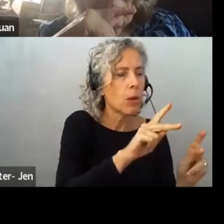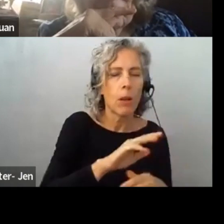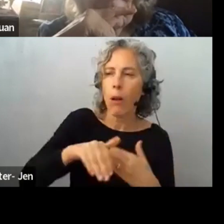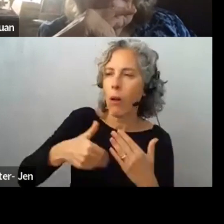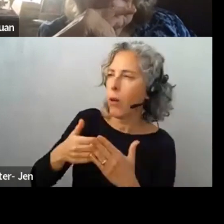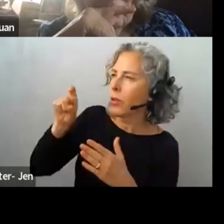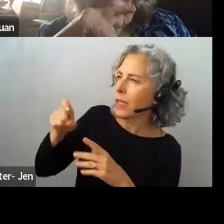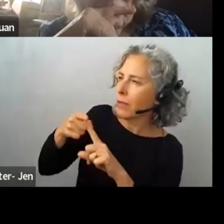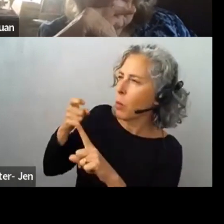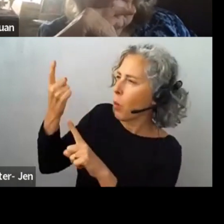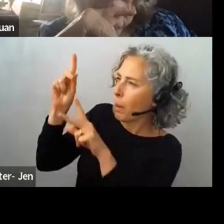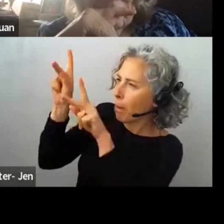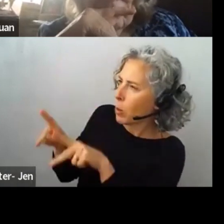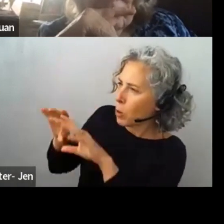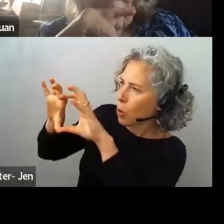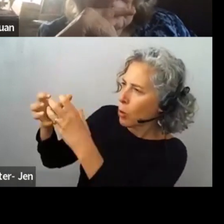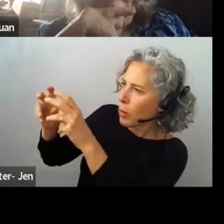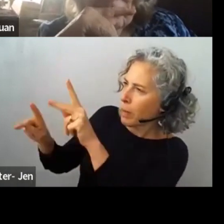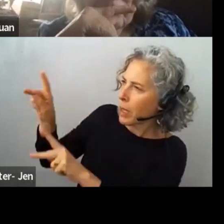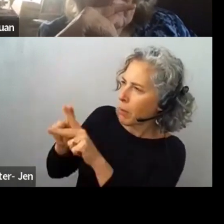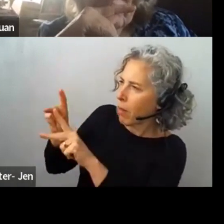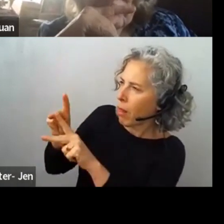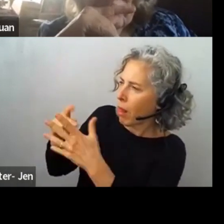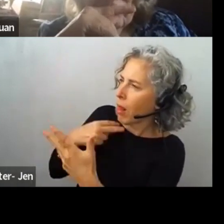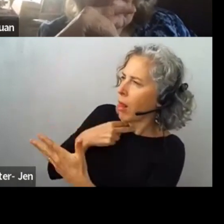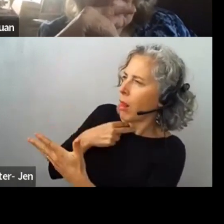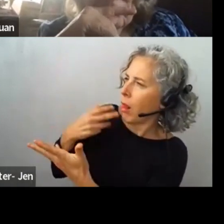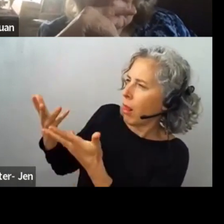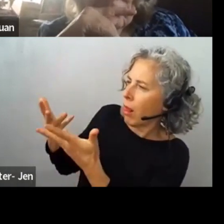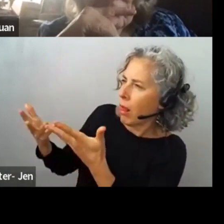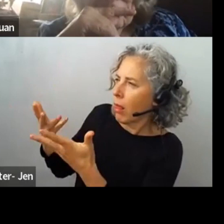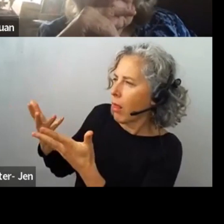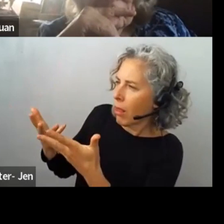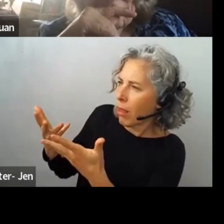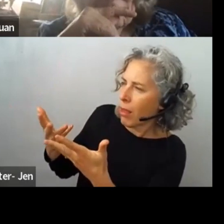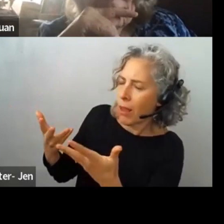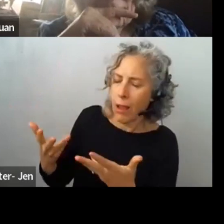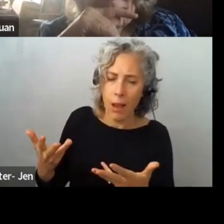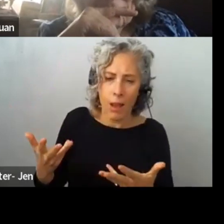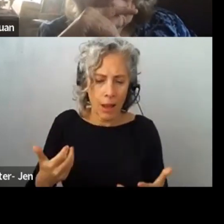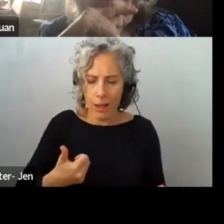one person or group of people. And so you can't, so it strips you of yourself determination.